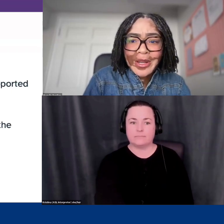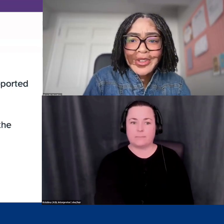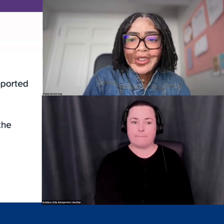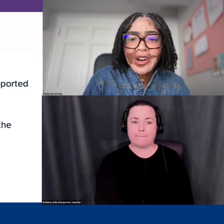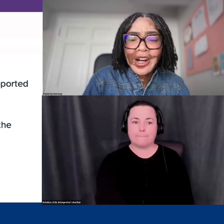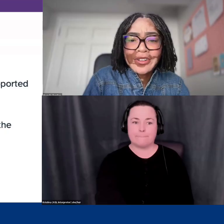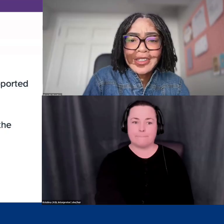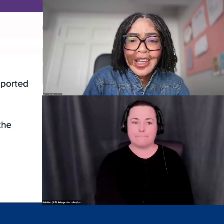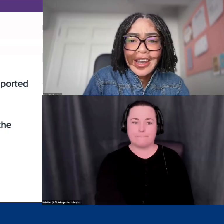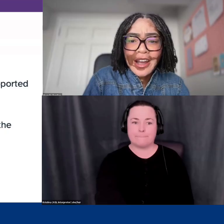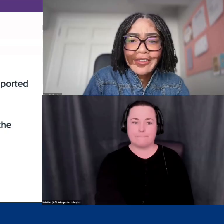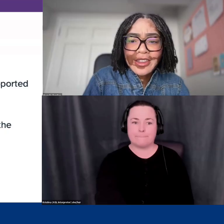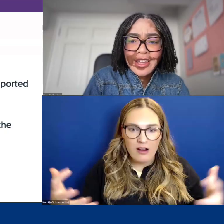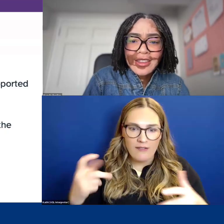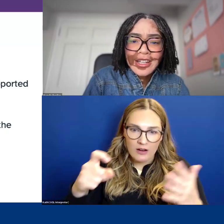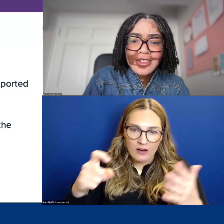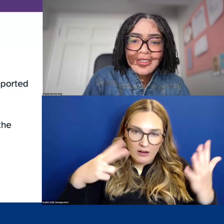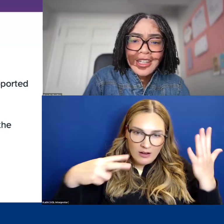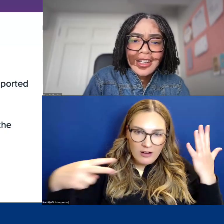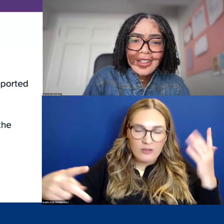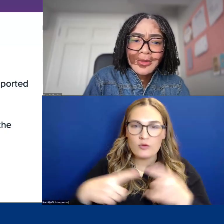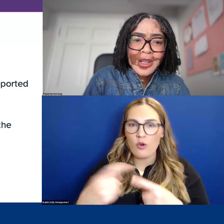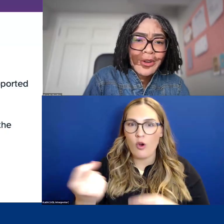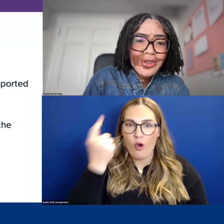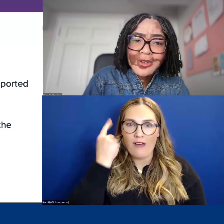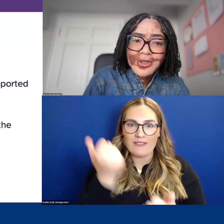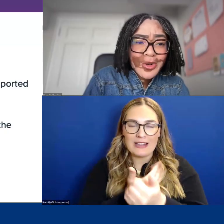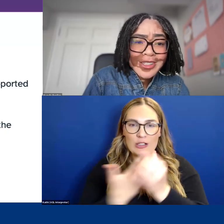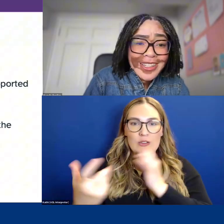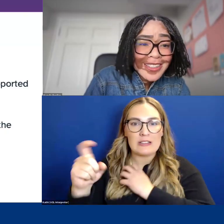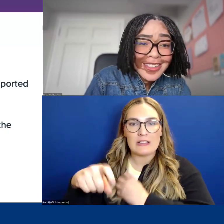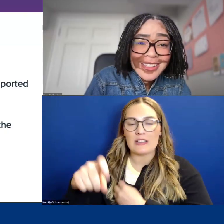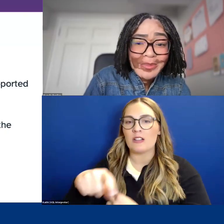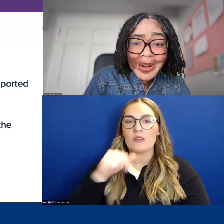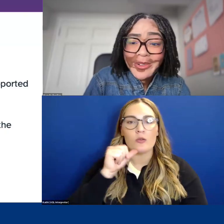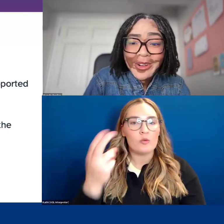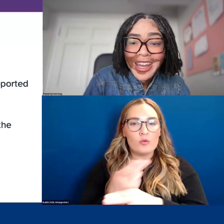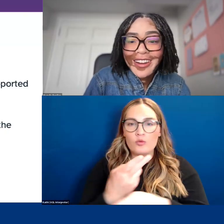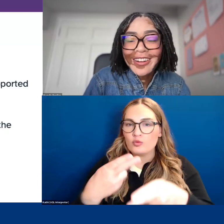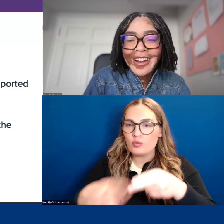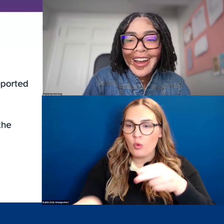and make sure you understand everything that you need. We don't use short sentences in medical care.